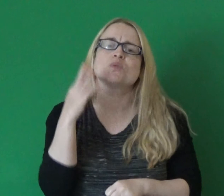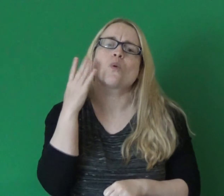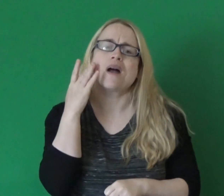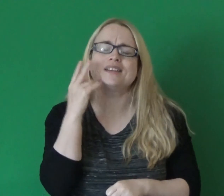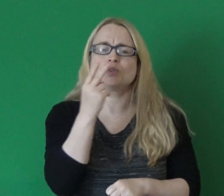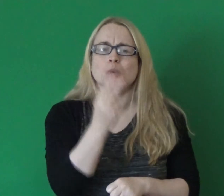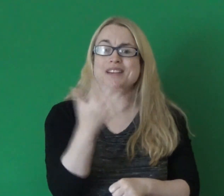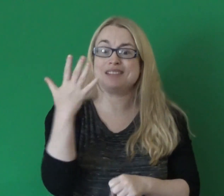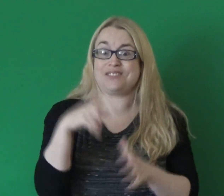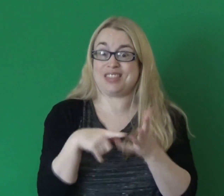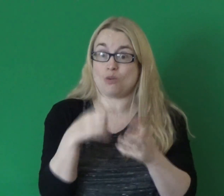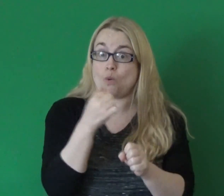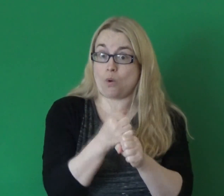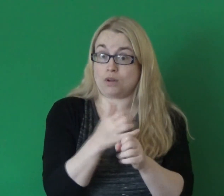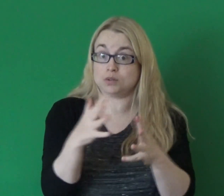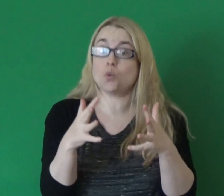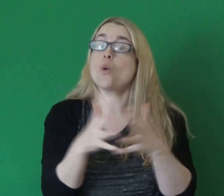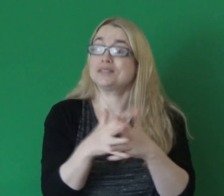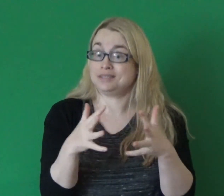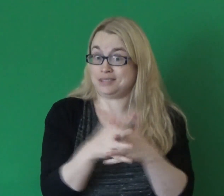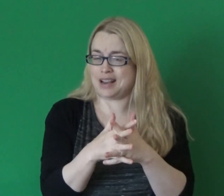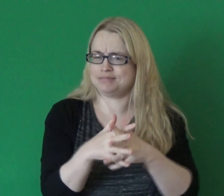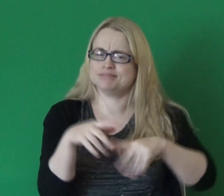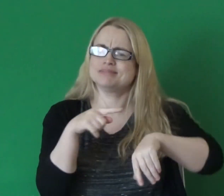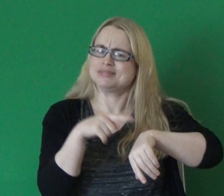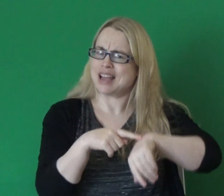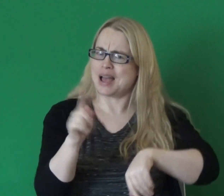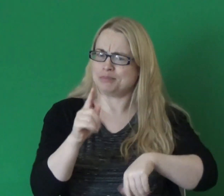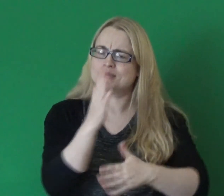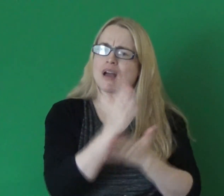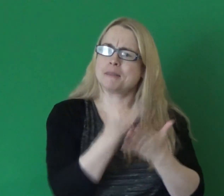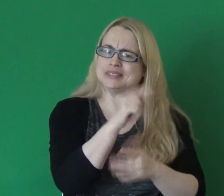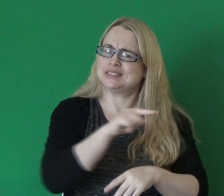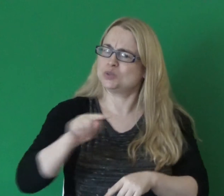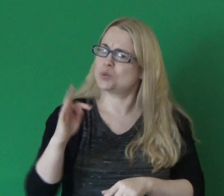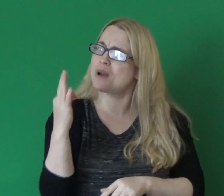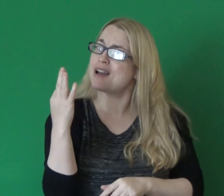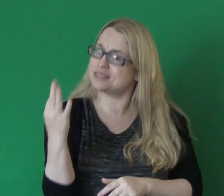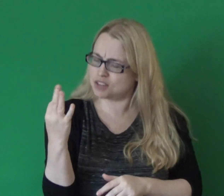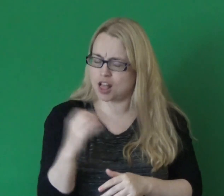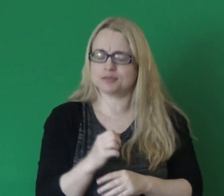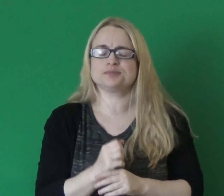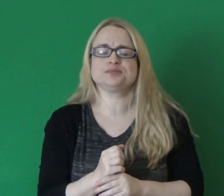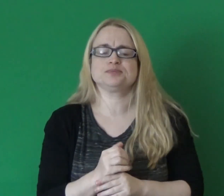It will be happening on Wednesday 25th August The time will be 6.30pm to 8.00pm